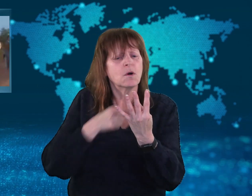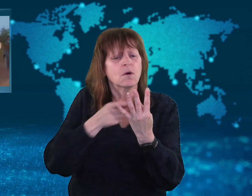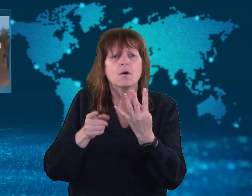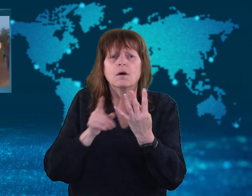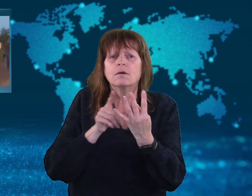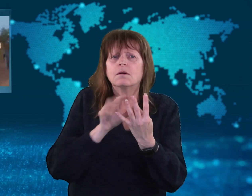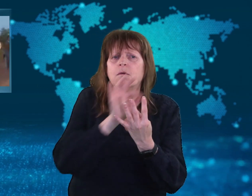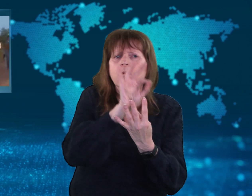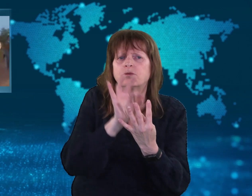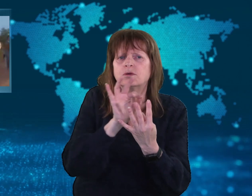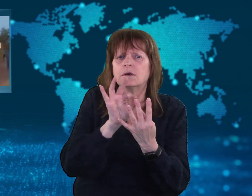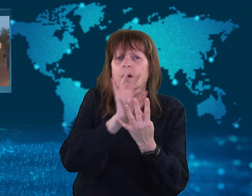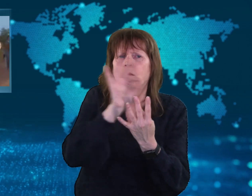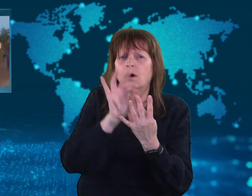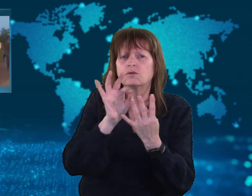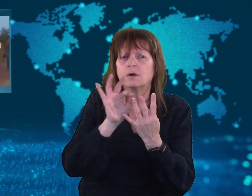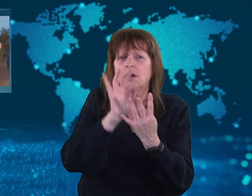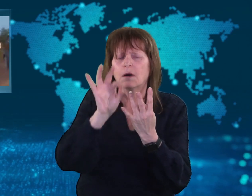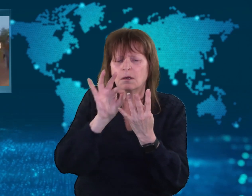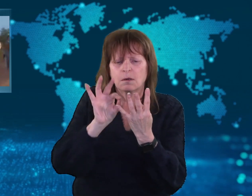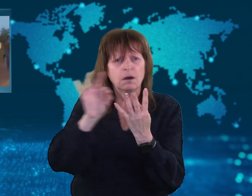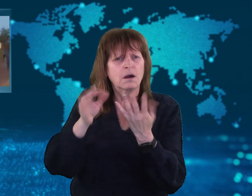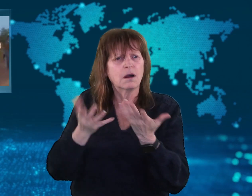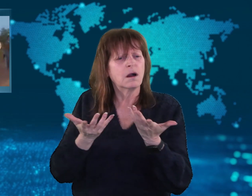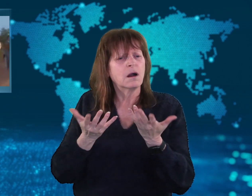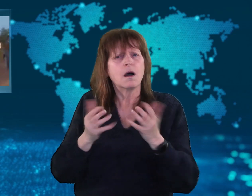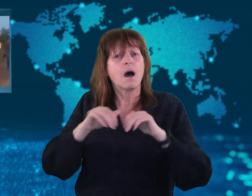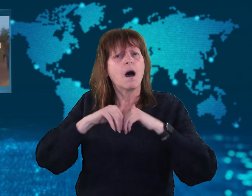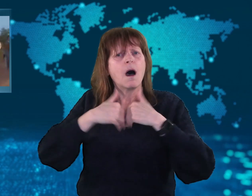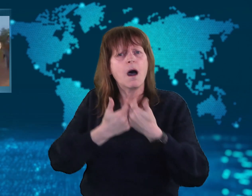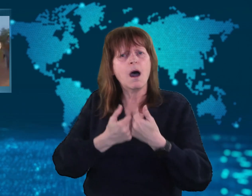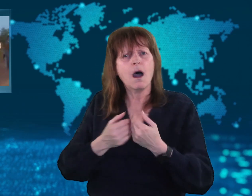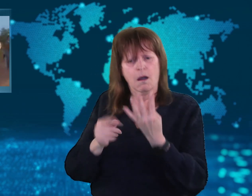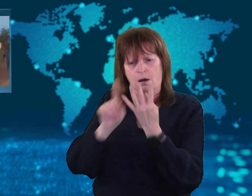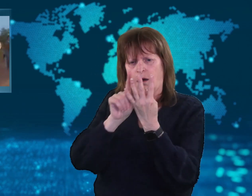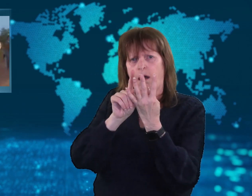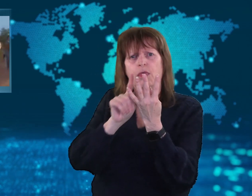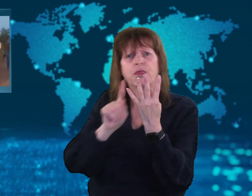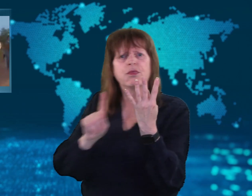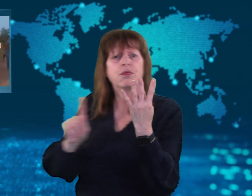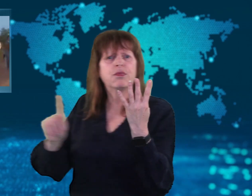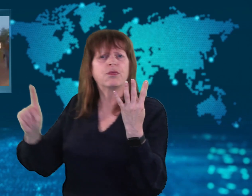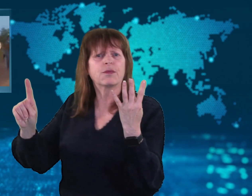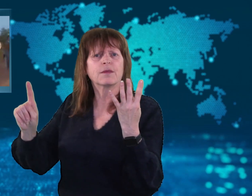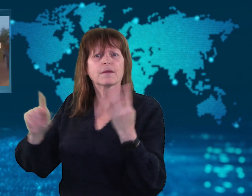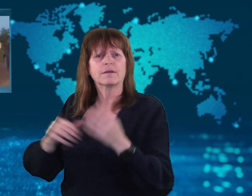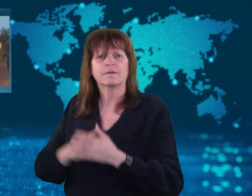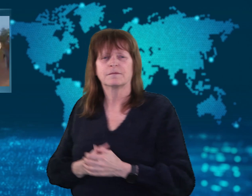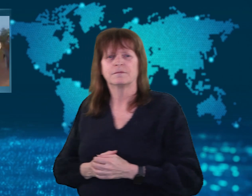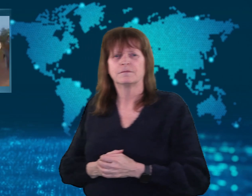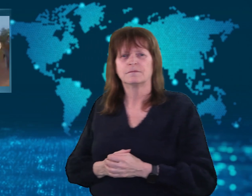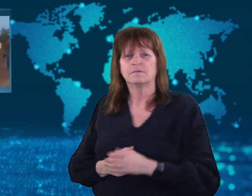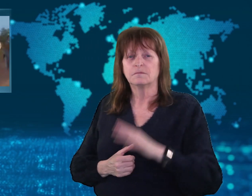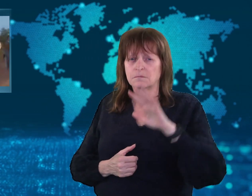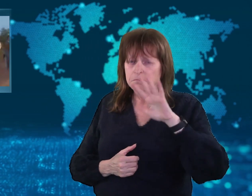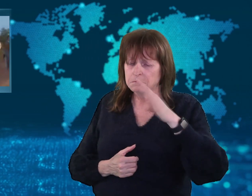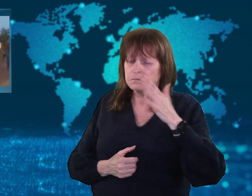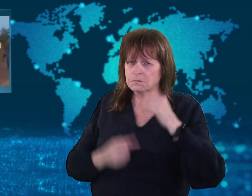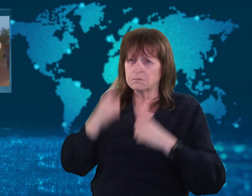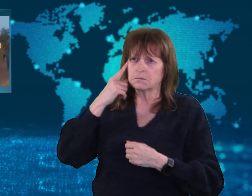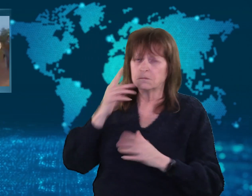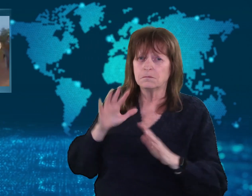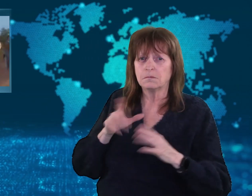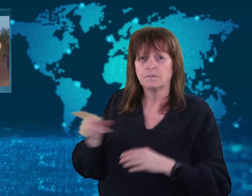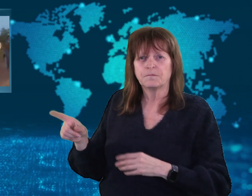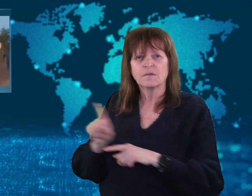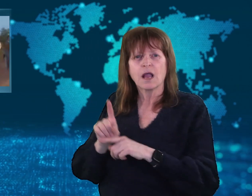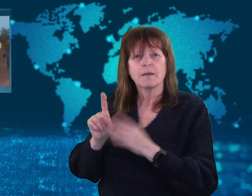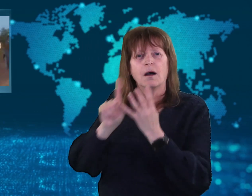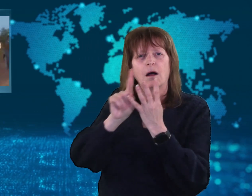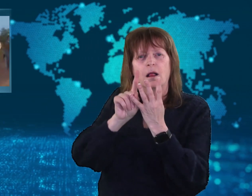Police intend to question the four friends to see how he was separated from them.